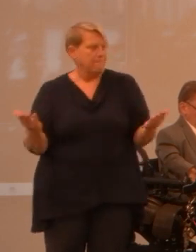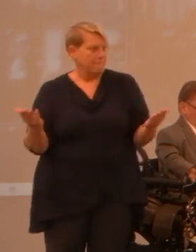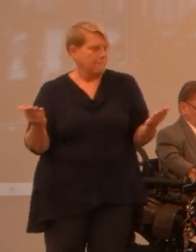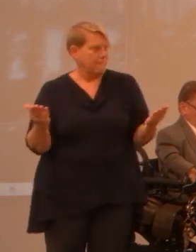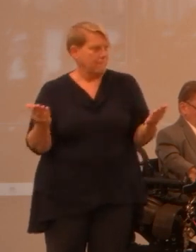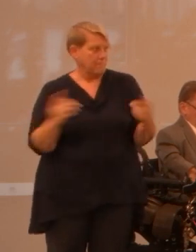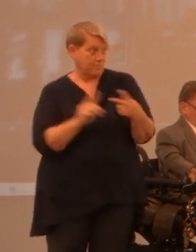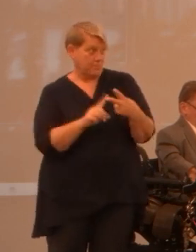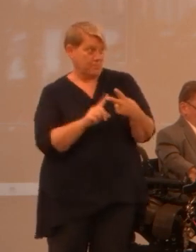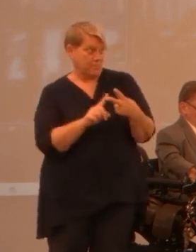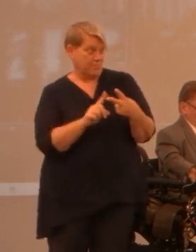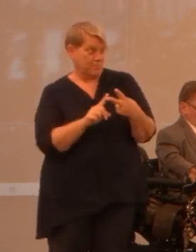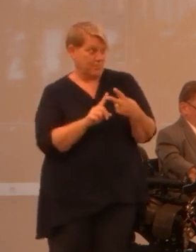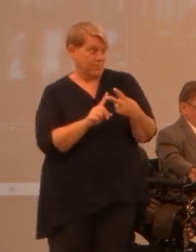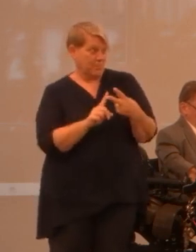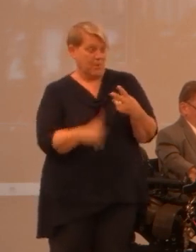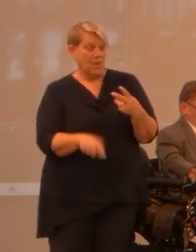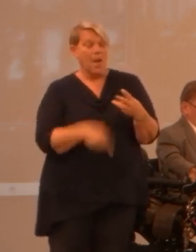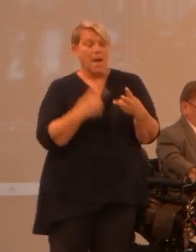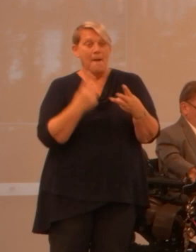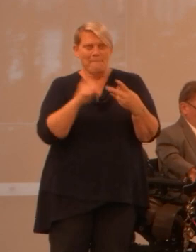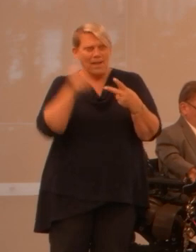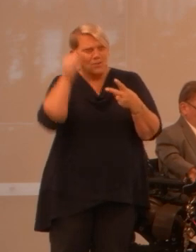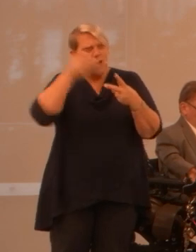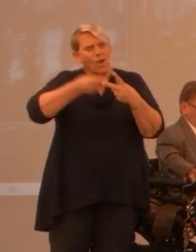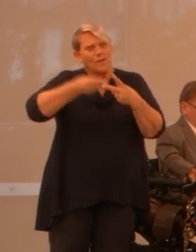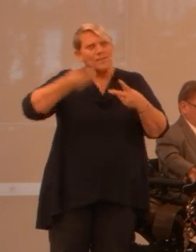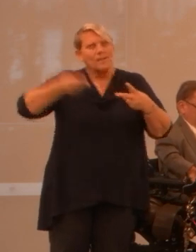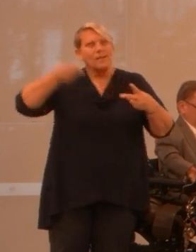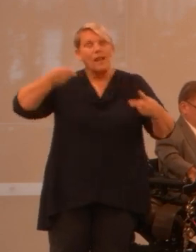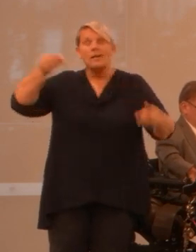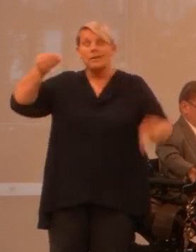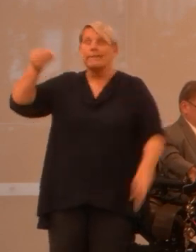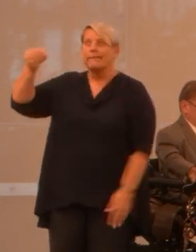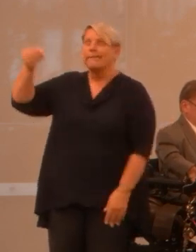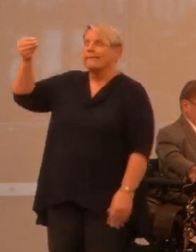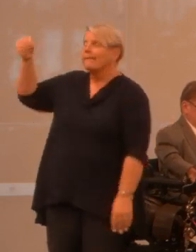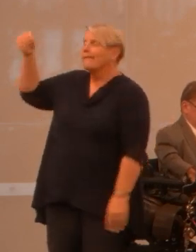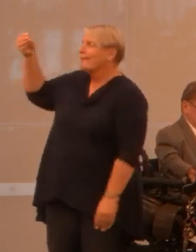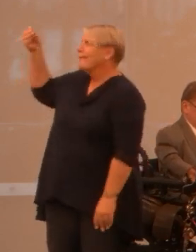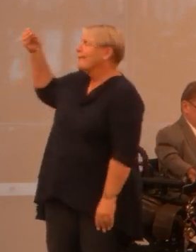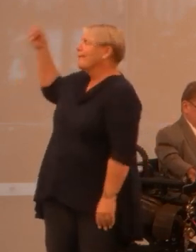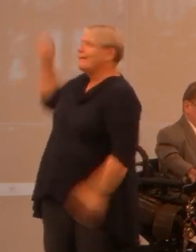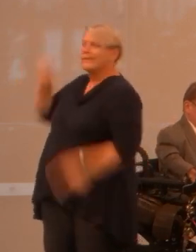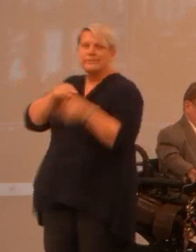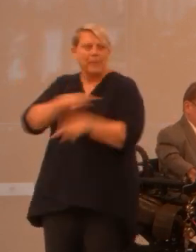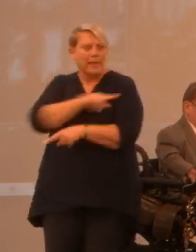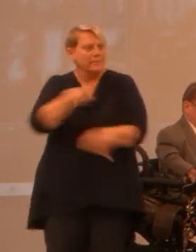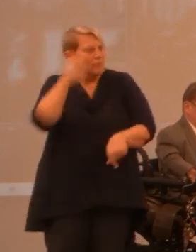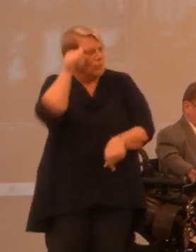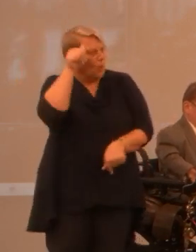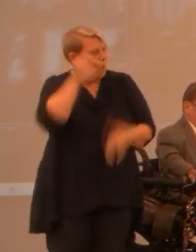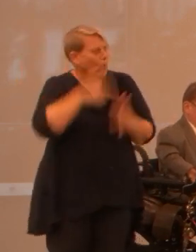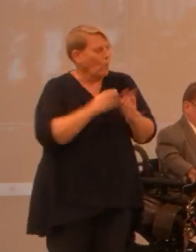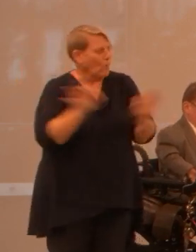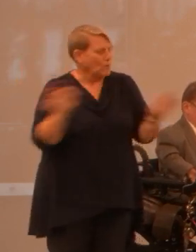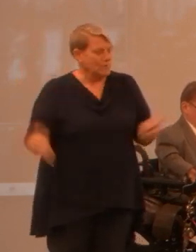And depending on how much you know your extended family, that may take a while. So I'm gonna leave you with that. The next question, and the answer to the